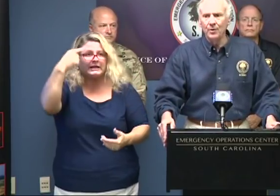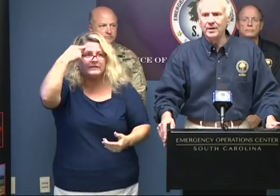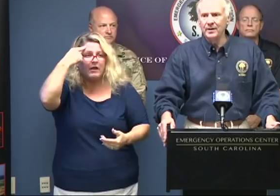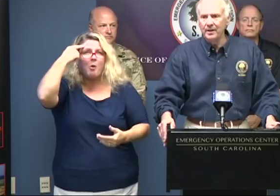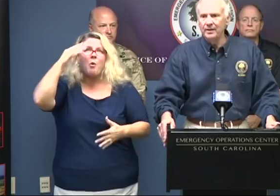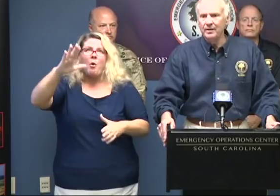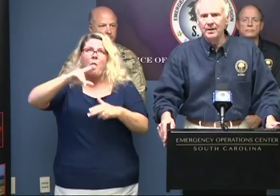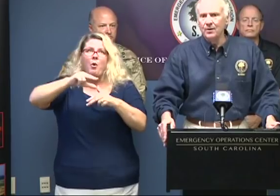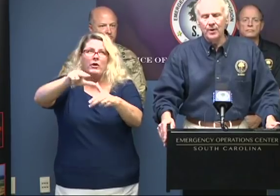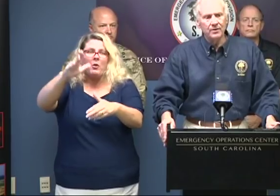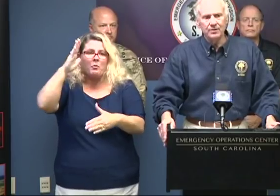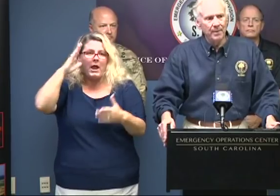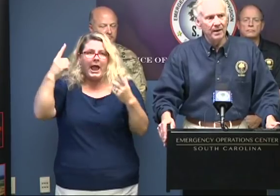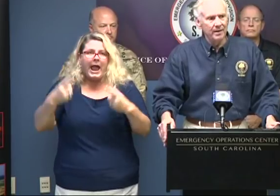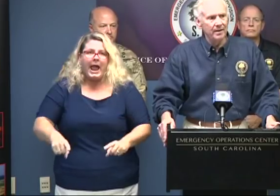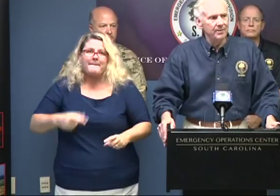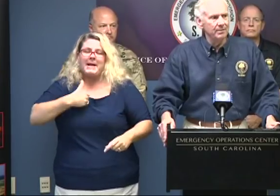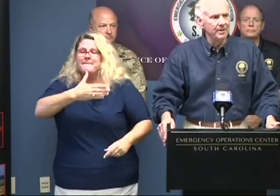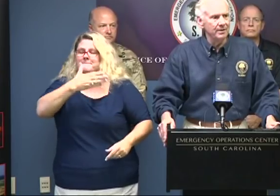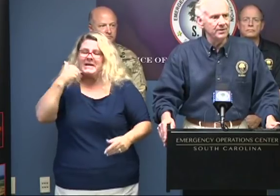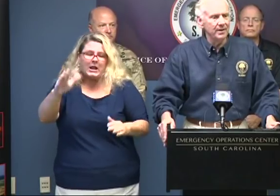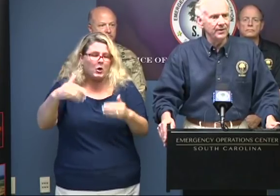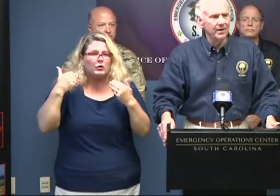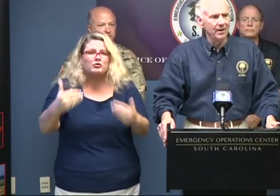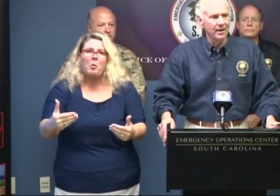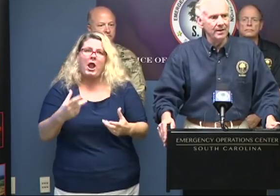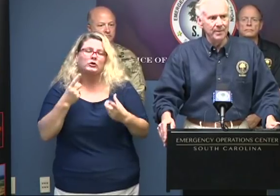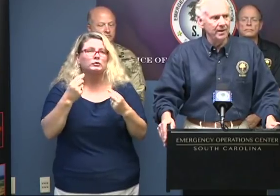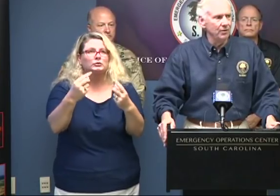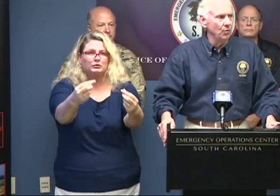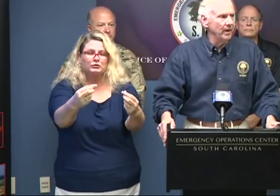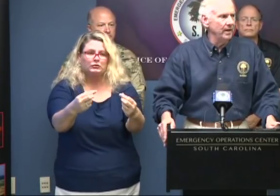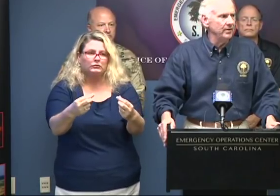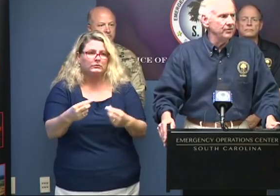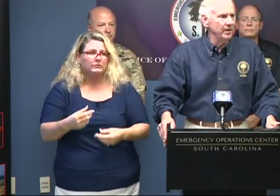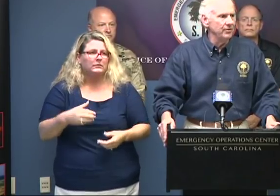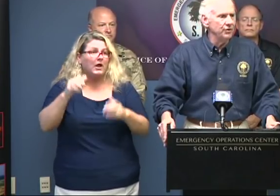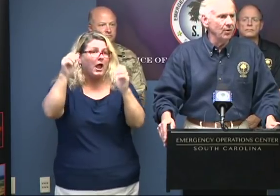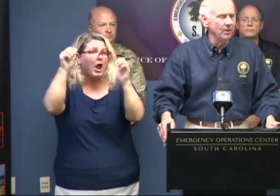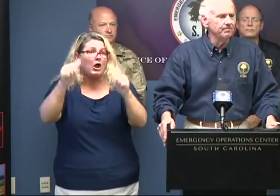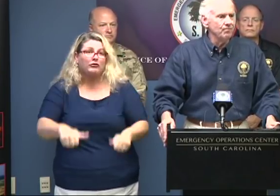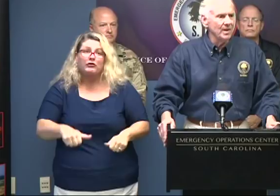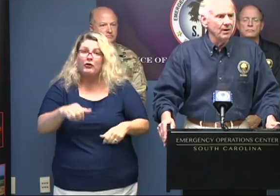going to hit right smack dab in the middle of South Carolina and may go way in shore.